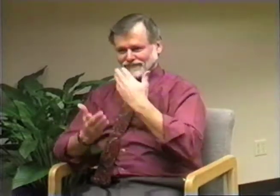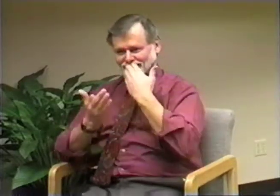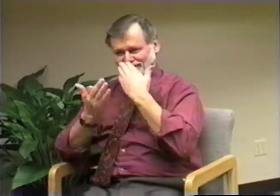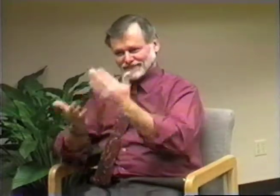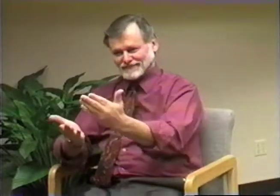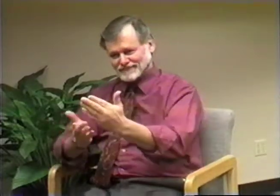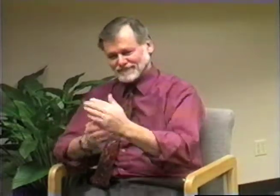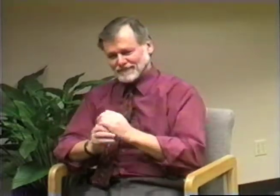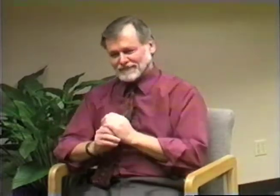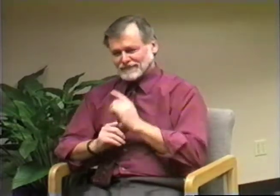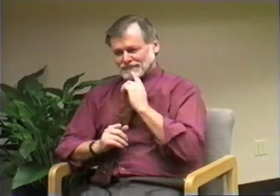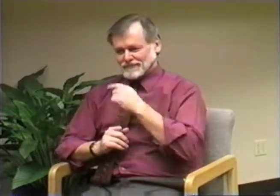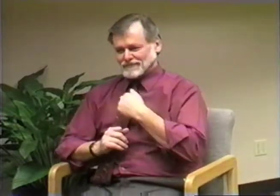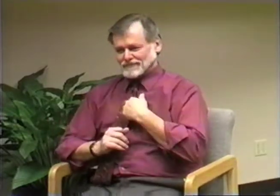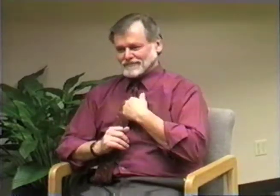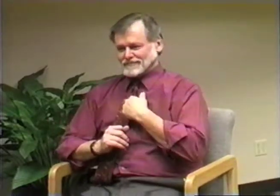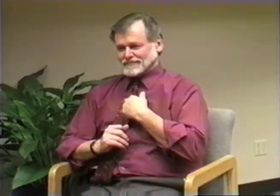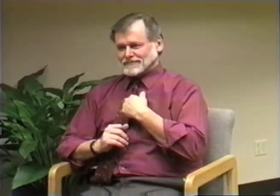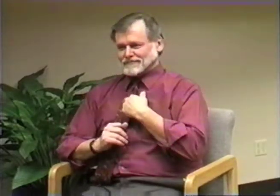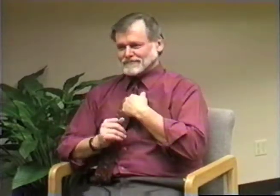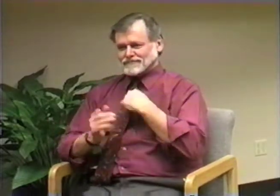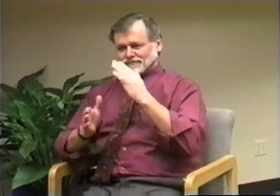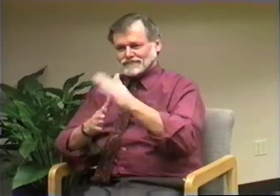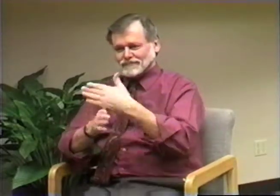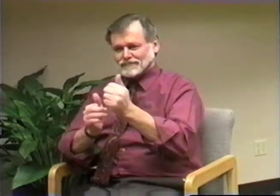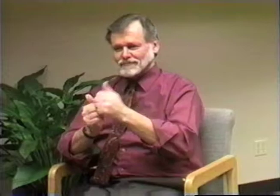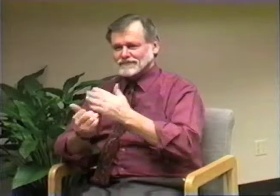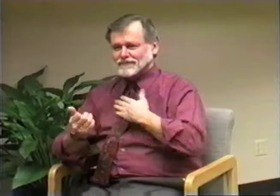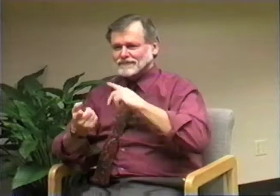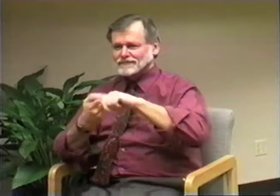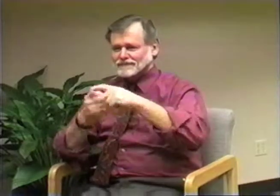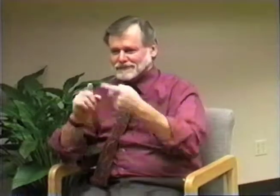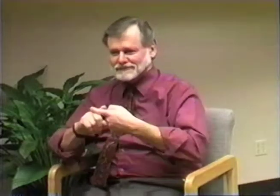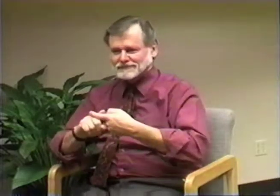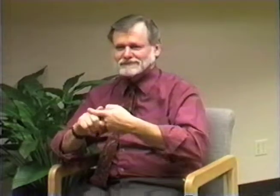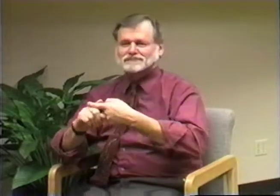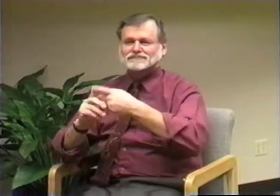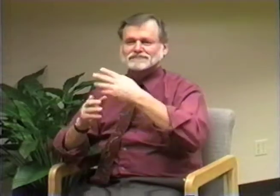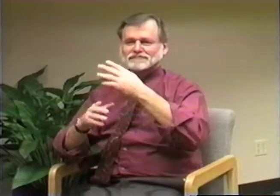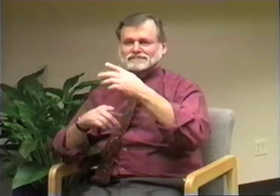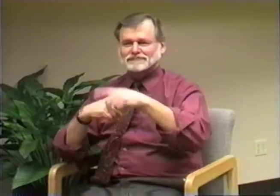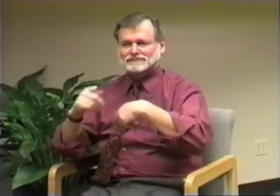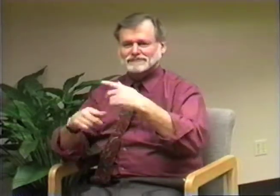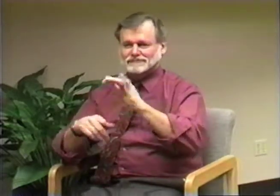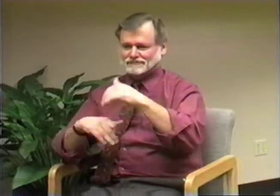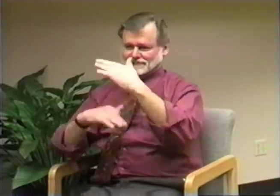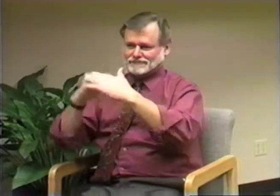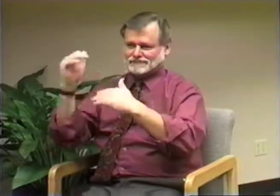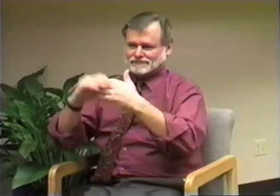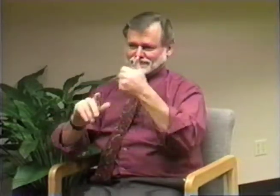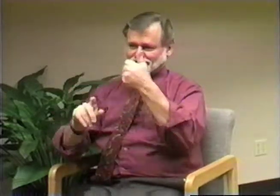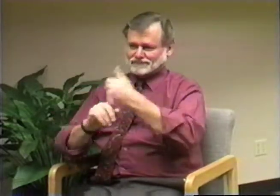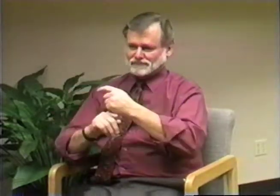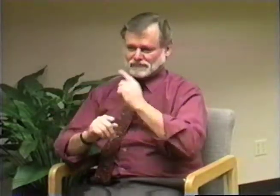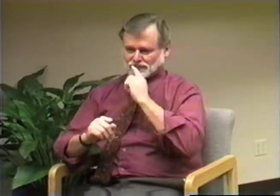and I feel a great honor when you supported my appointment to serve. And I really want to thank you.